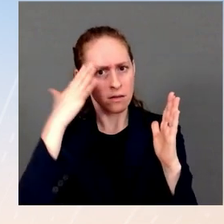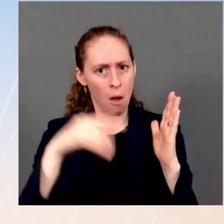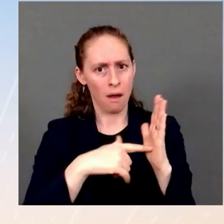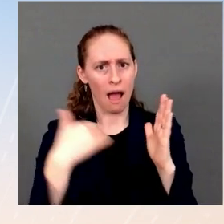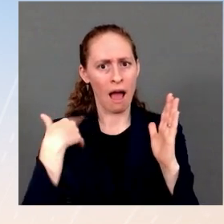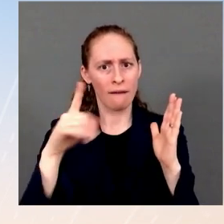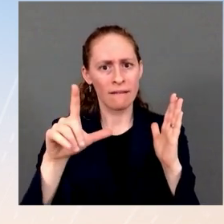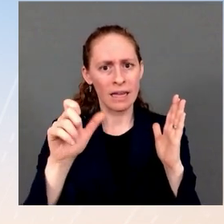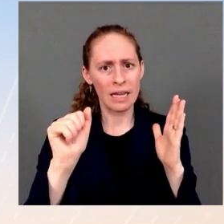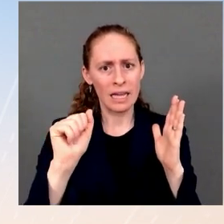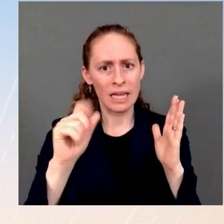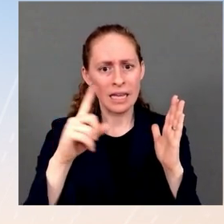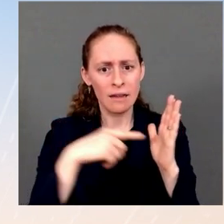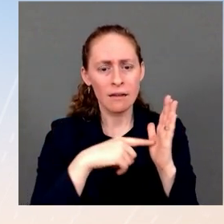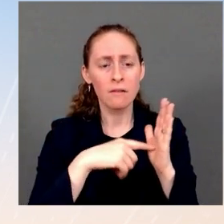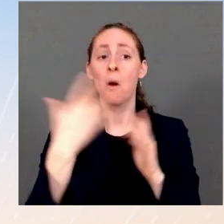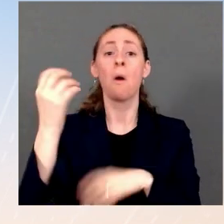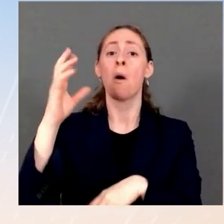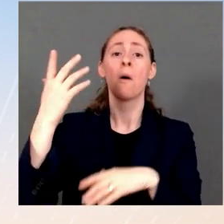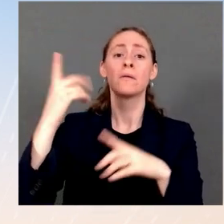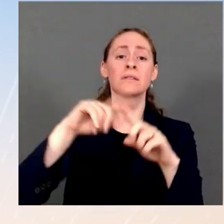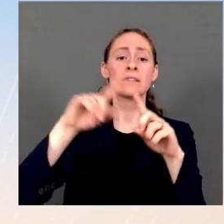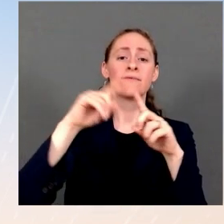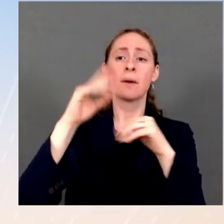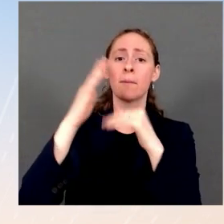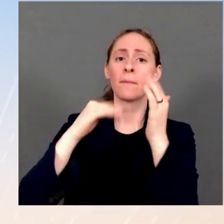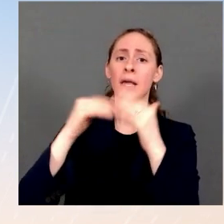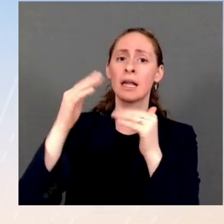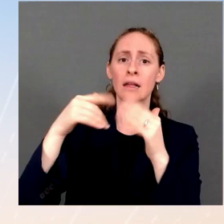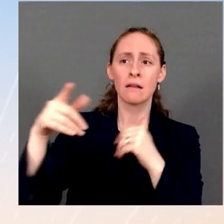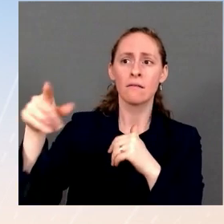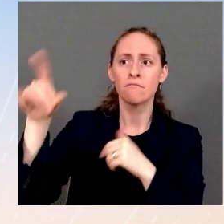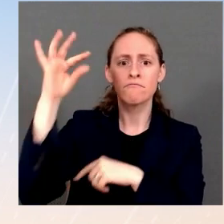especially for our kids. We're not just finding out.